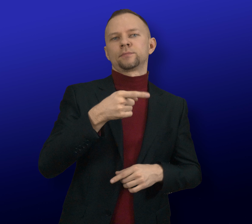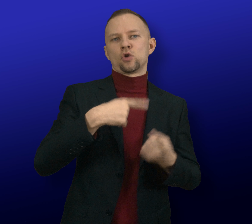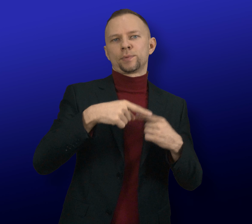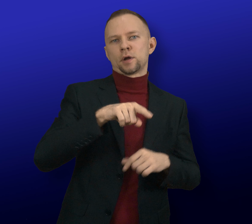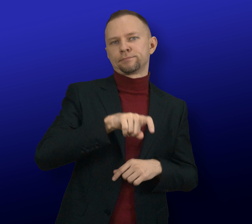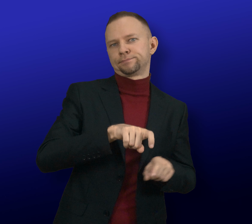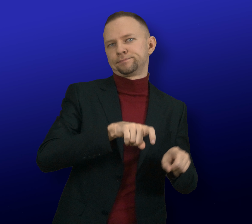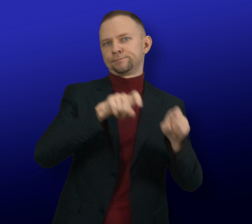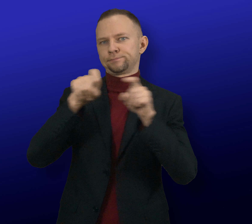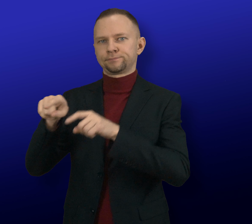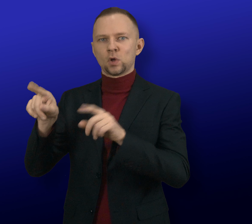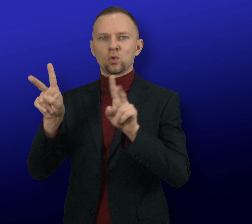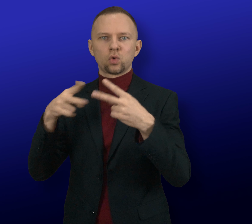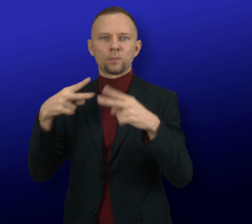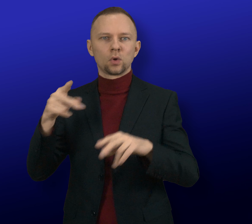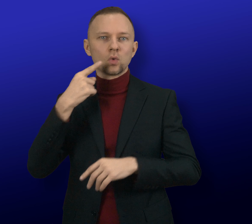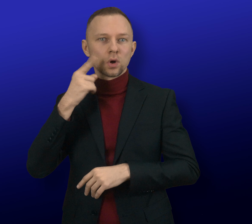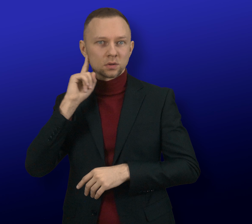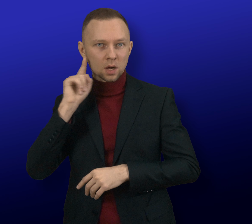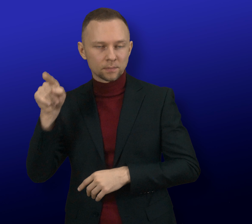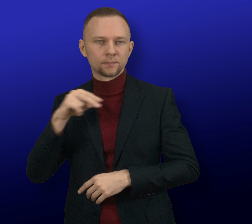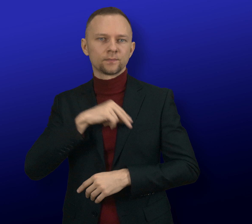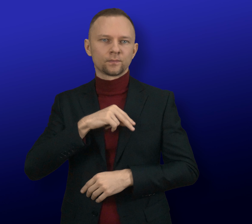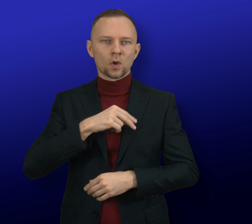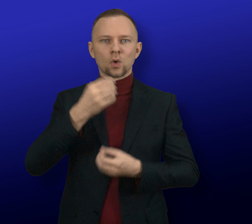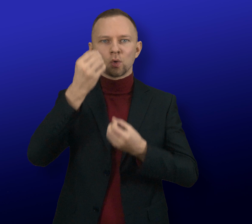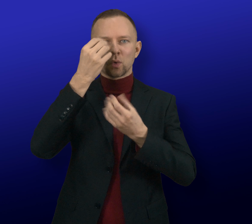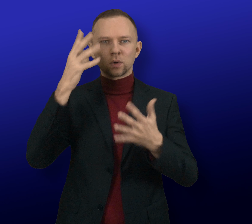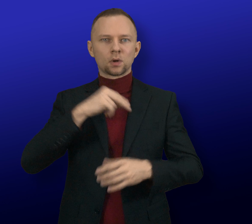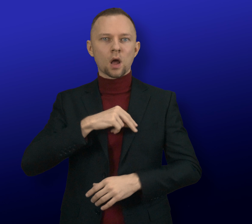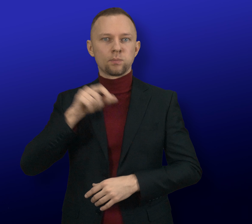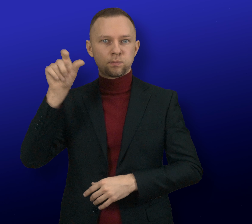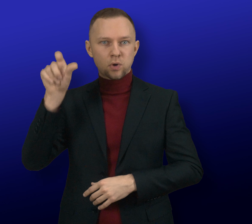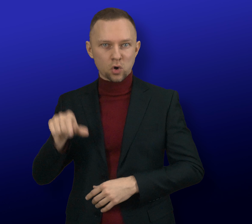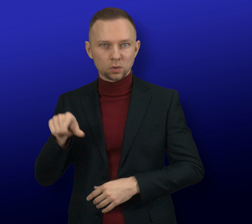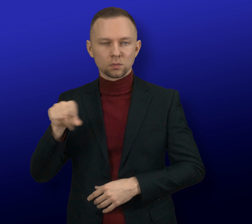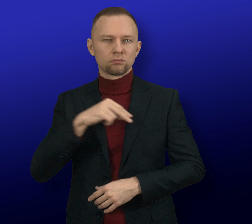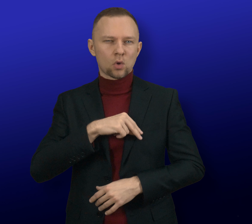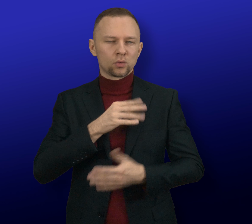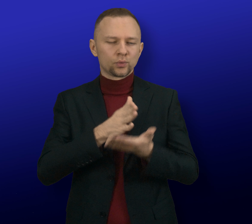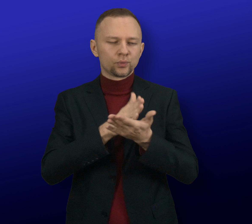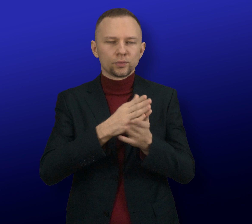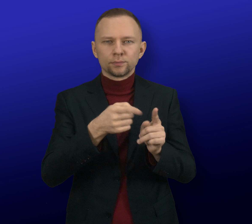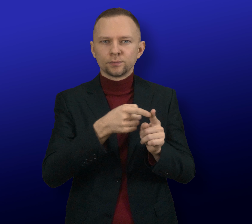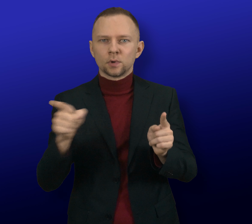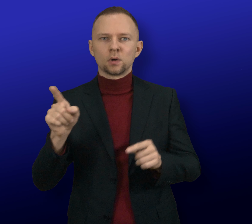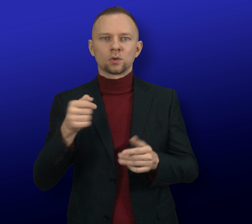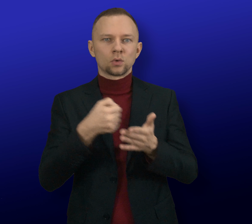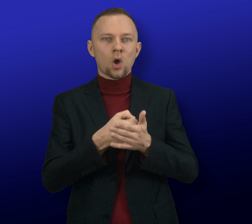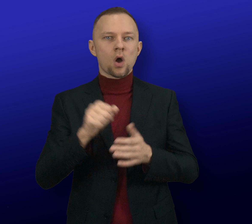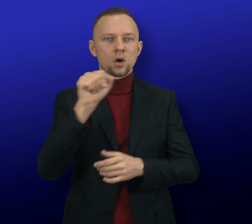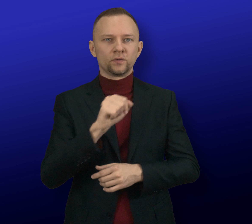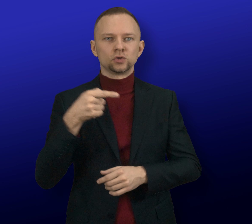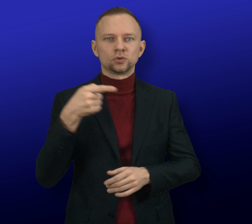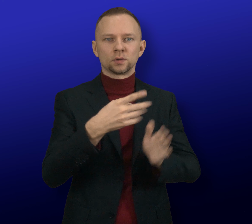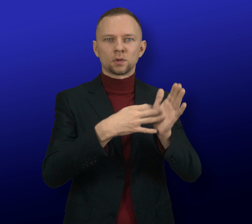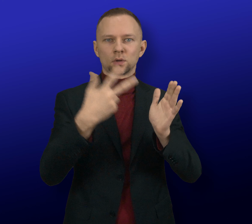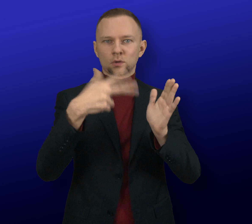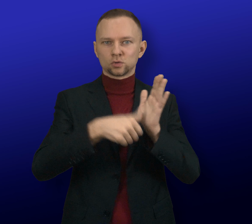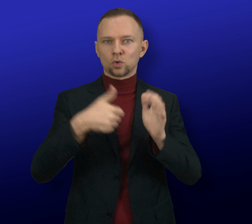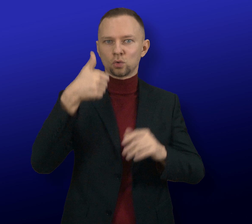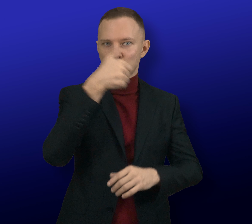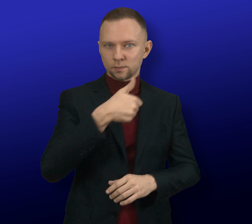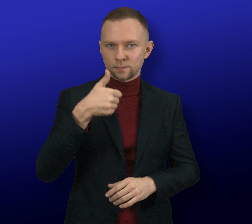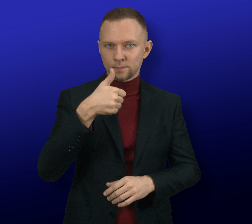she was transferred to the deaf-mute club as a cultural worker, in which position she worked until August 1936.